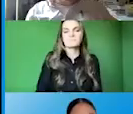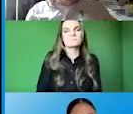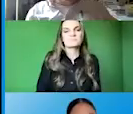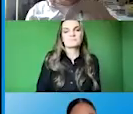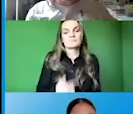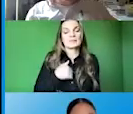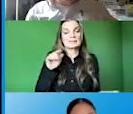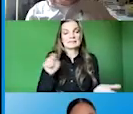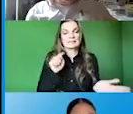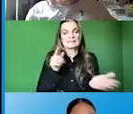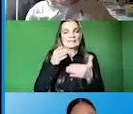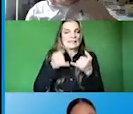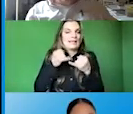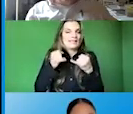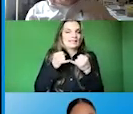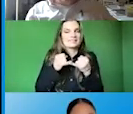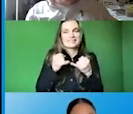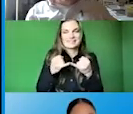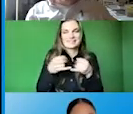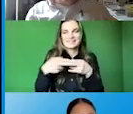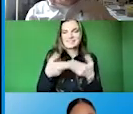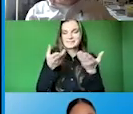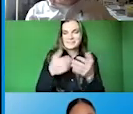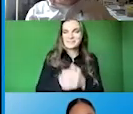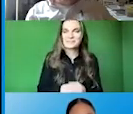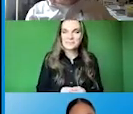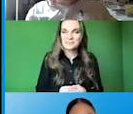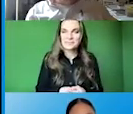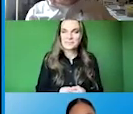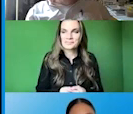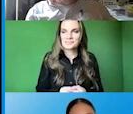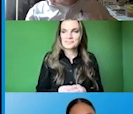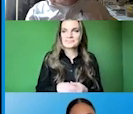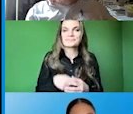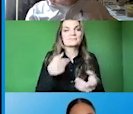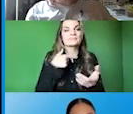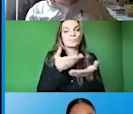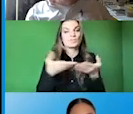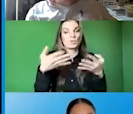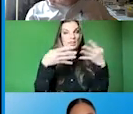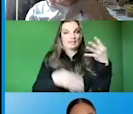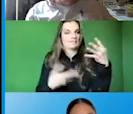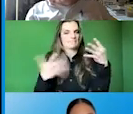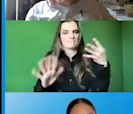with this last slide. We have resource list compiled with